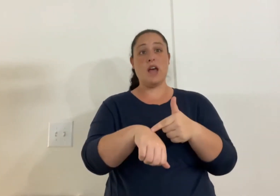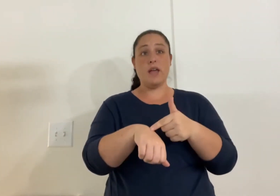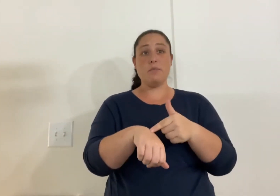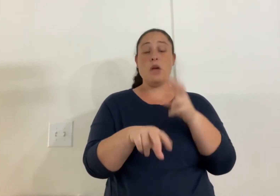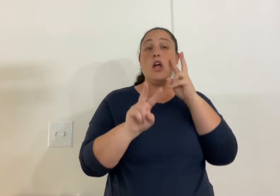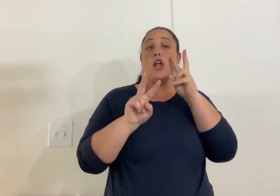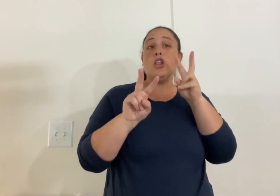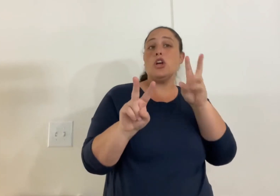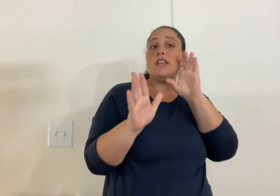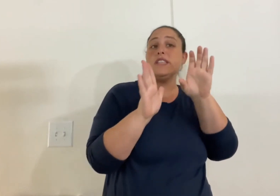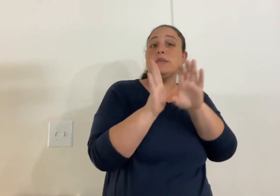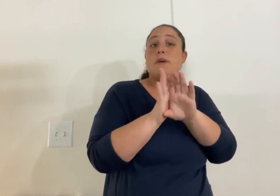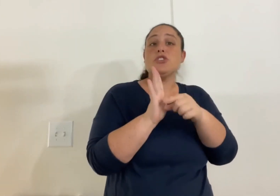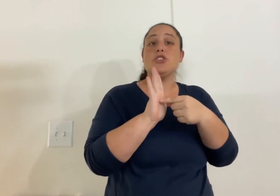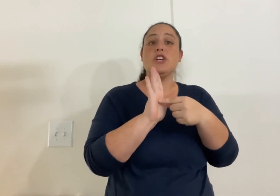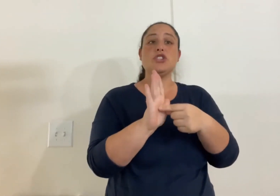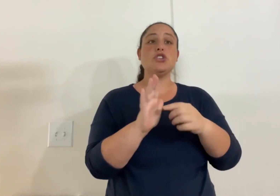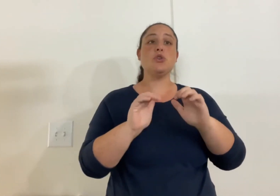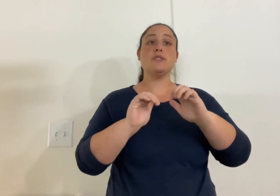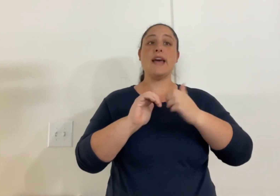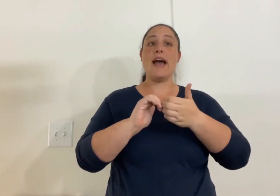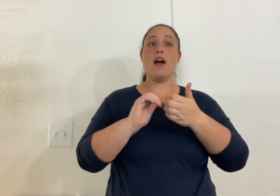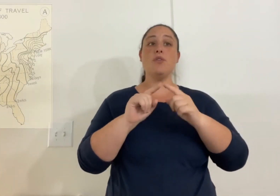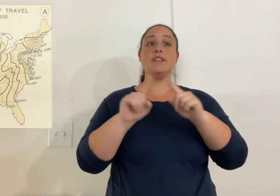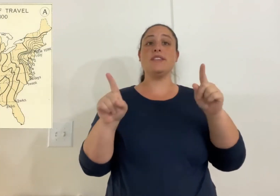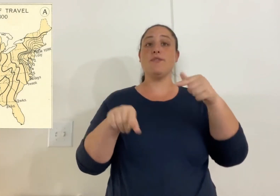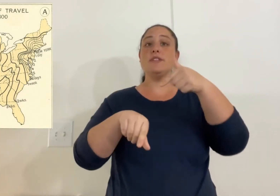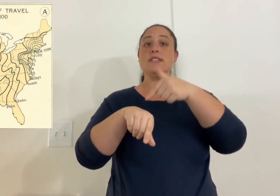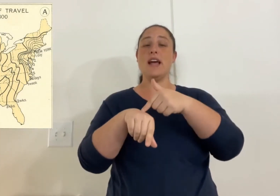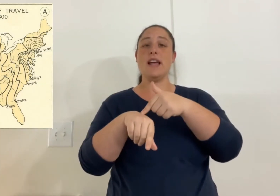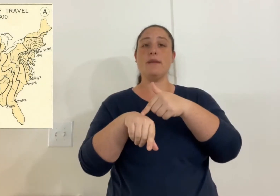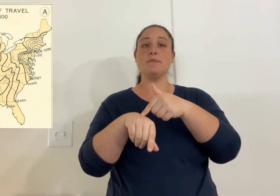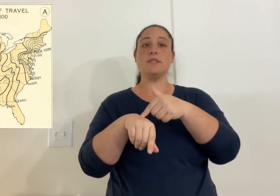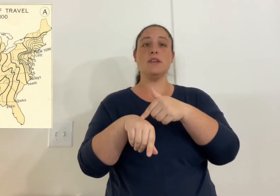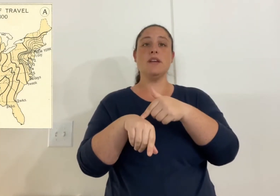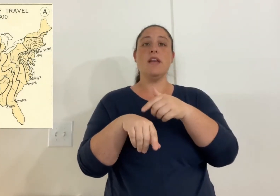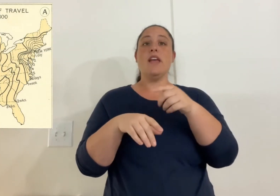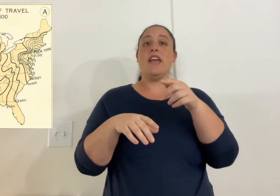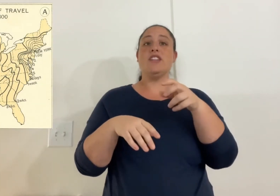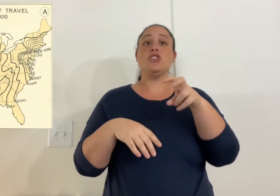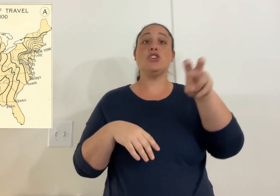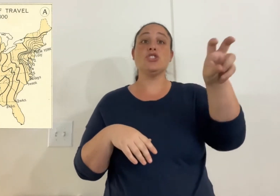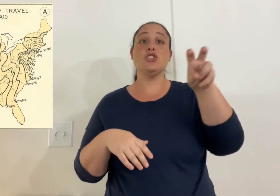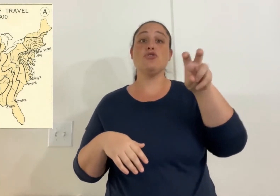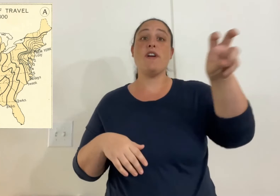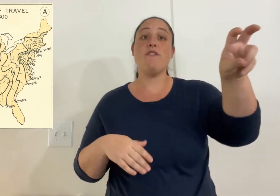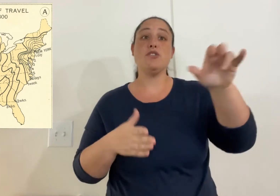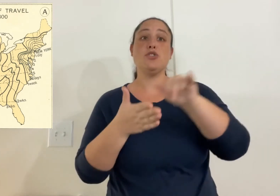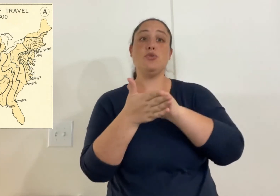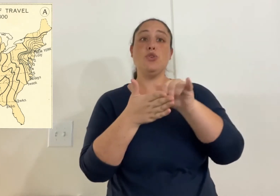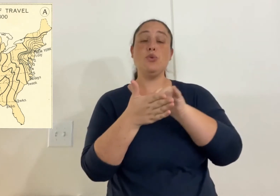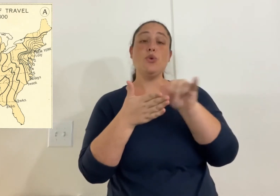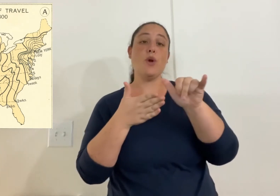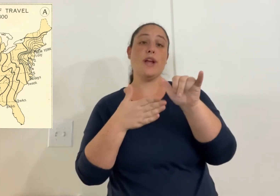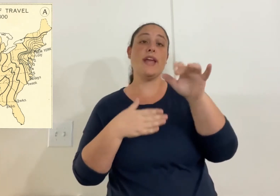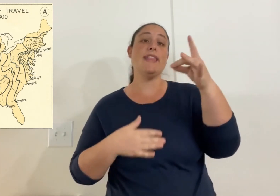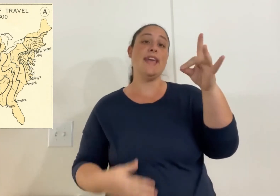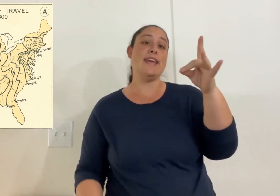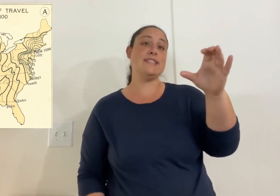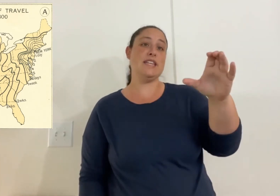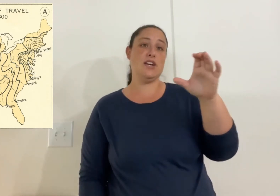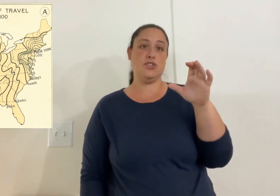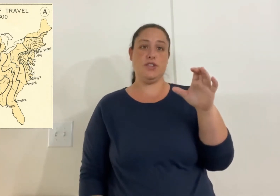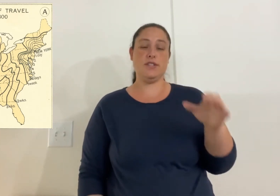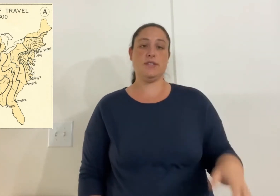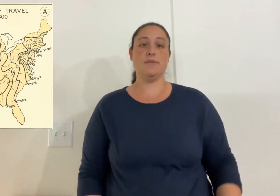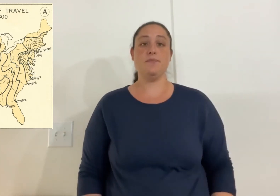Look at the picture that shows how the different times it took to travel to New York in the